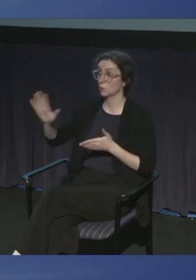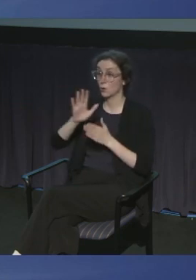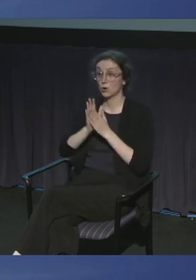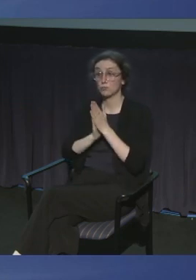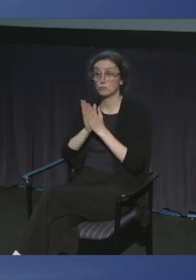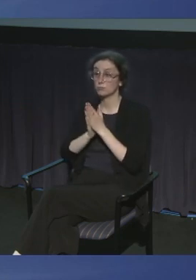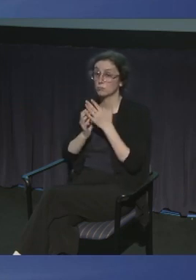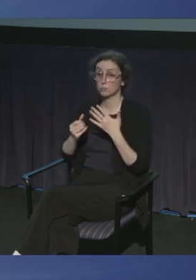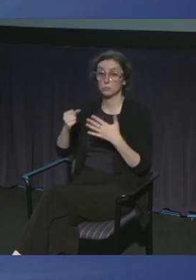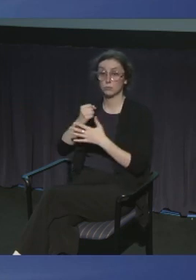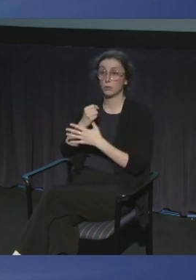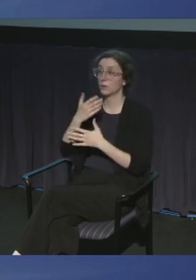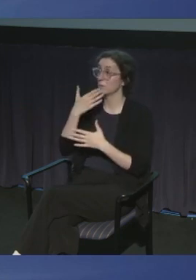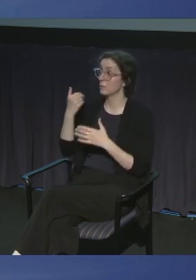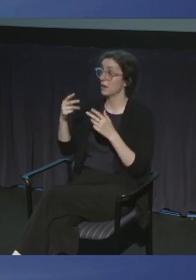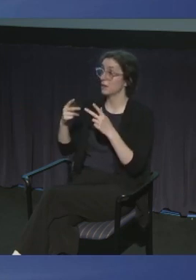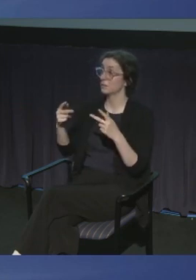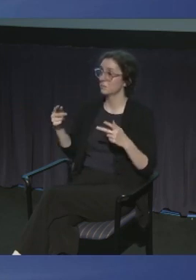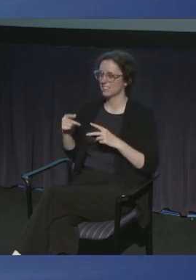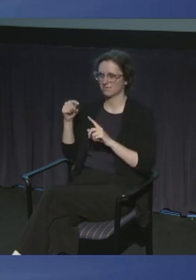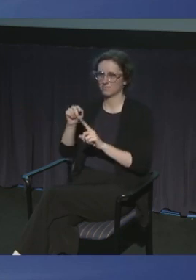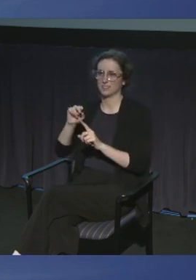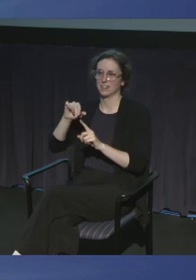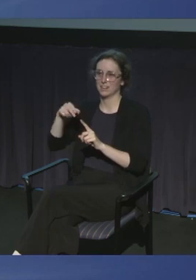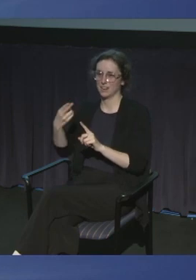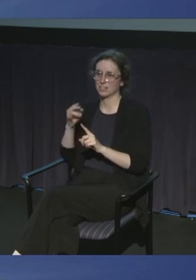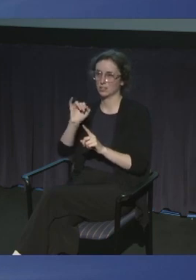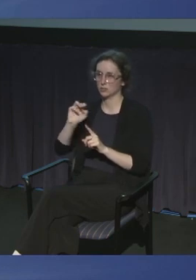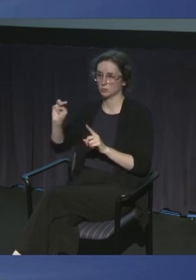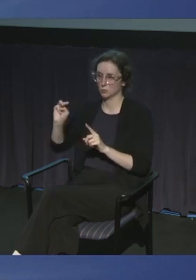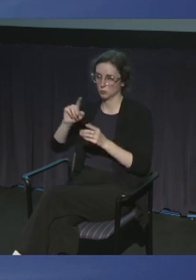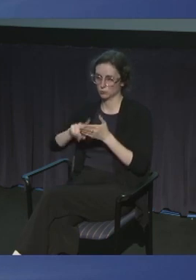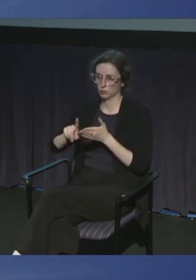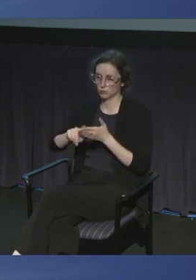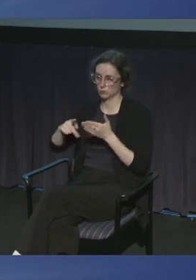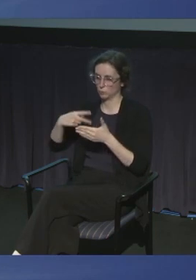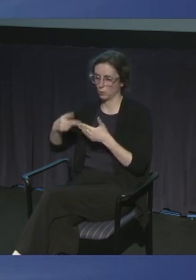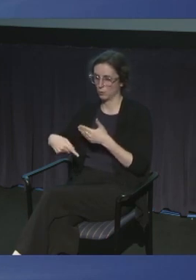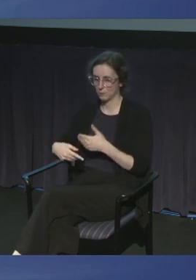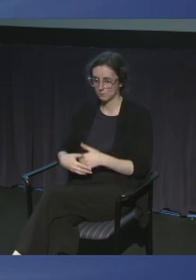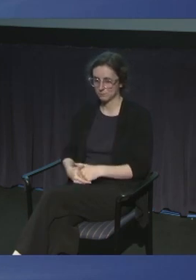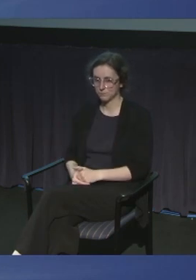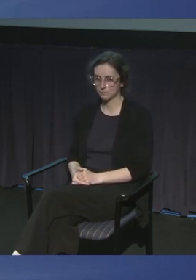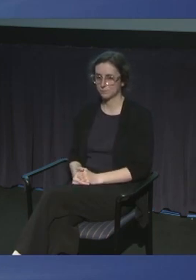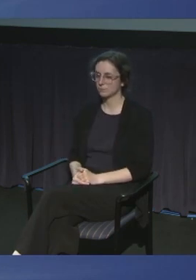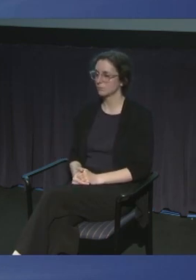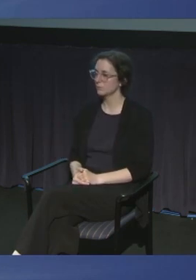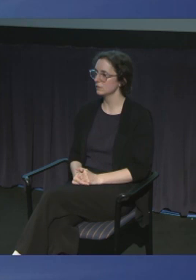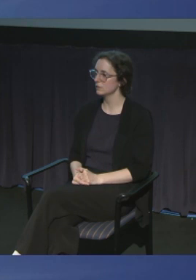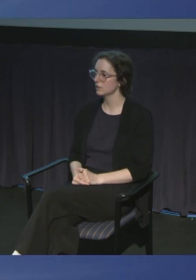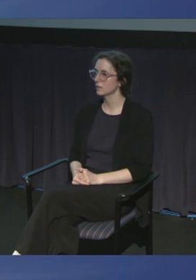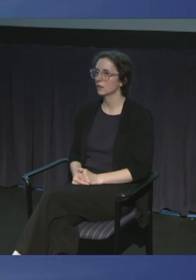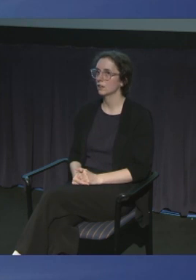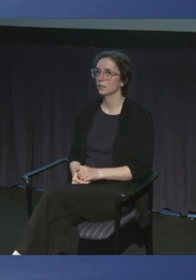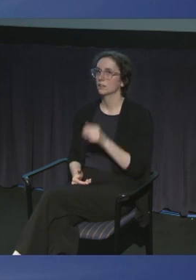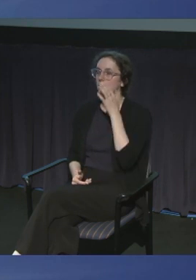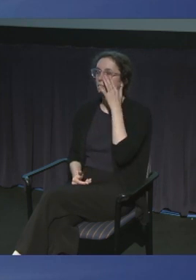IS NO BETTER PLACE THAN THE NIH INTRAMURAL RESEARCH PROGRAM.